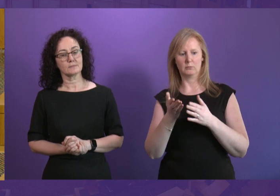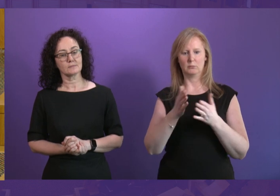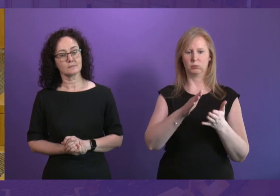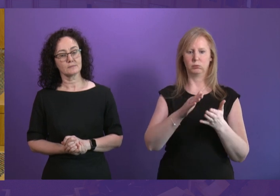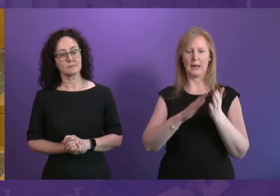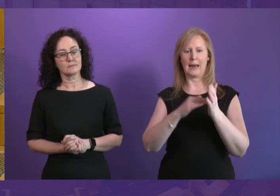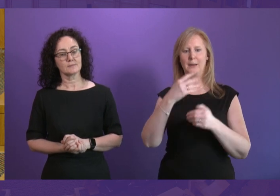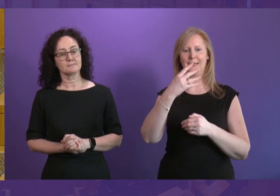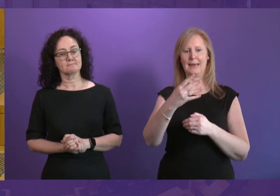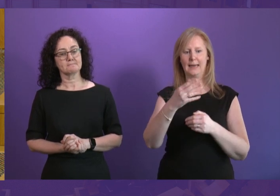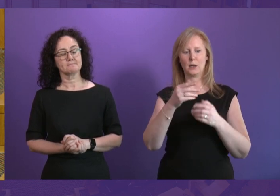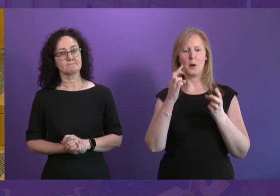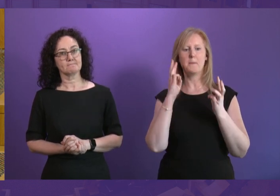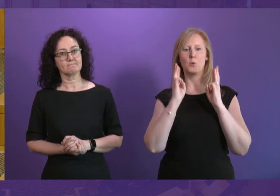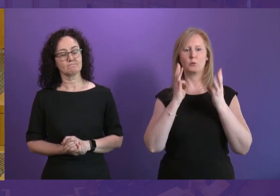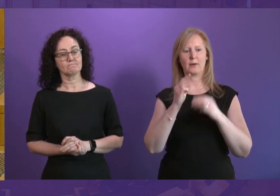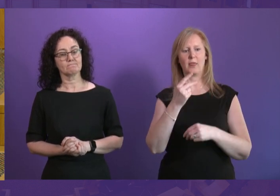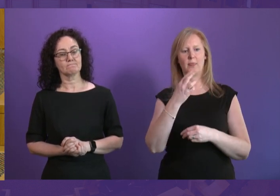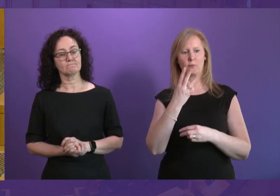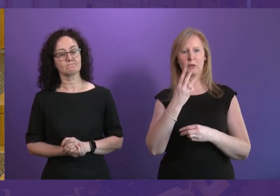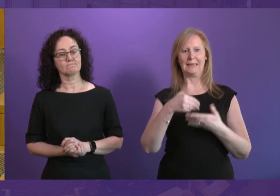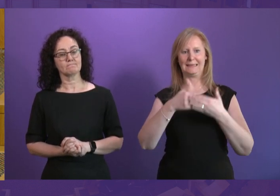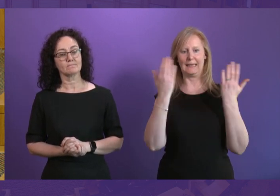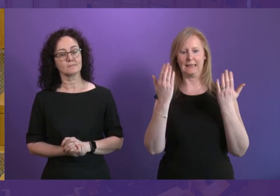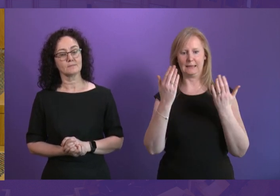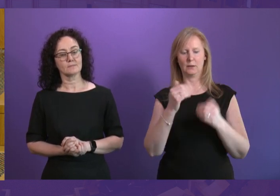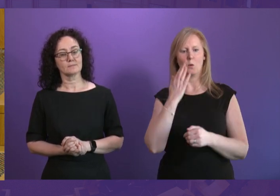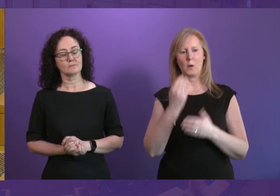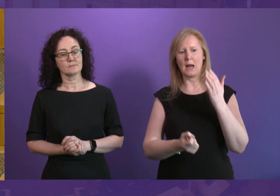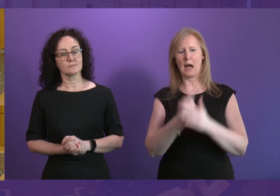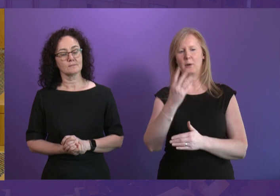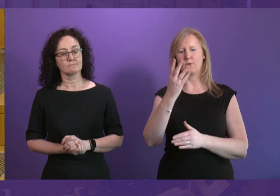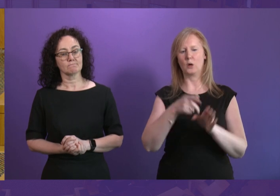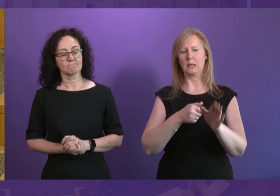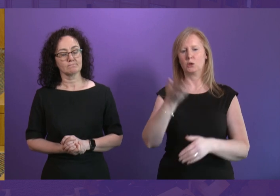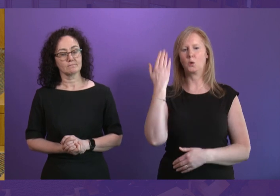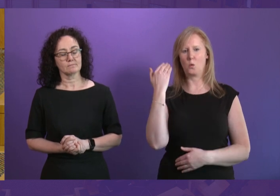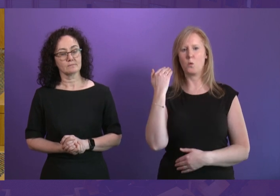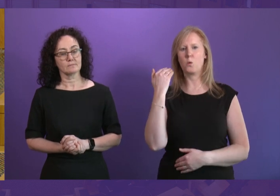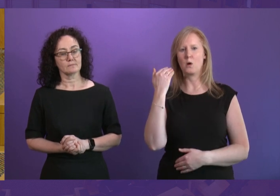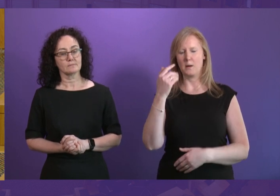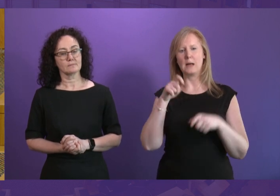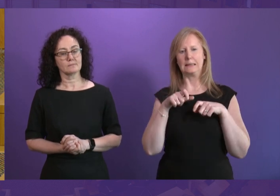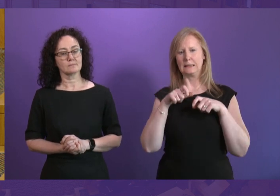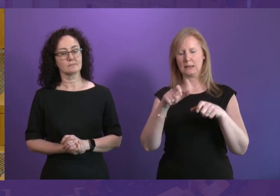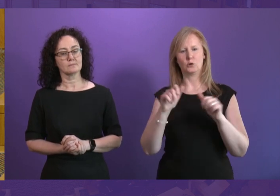three days. The accident happened four years ago, but there is still no fatal accident